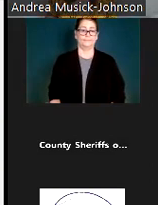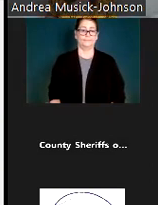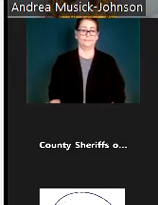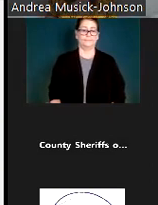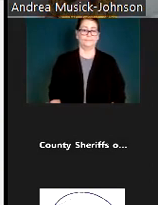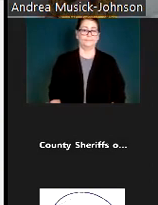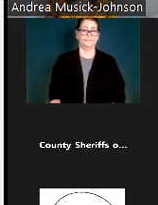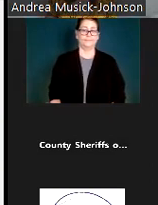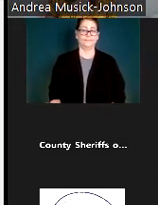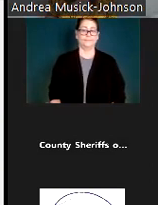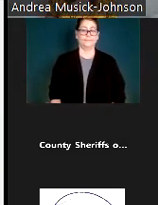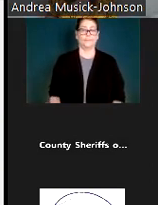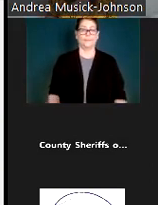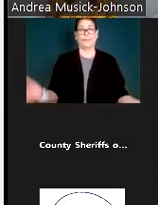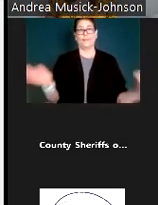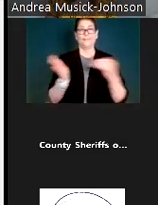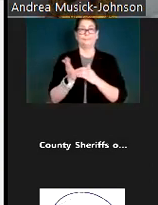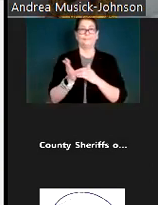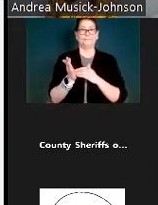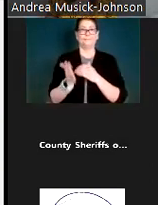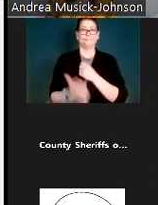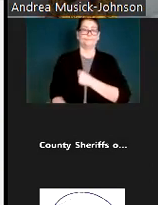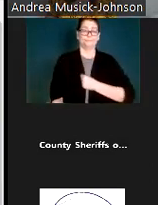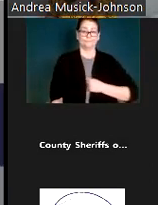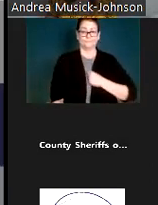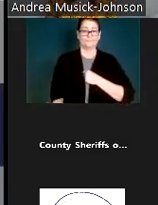And again, I apologize for my system being so slow this morning.